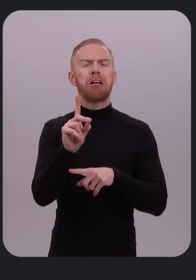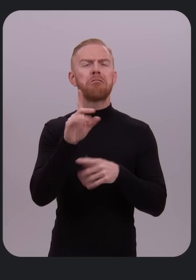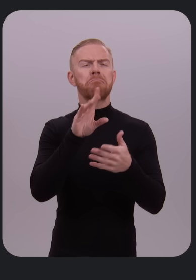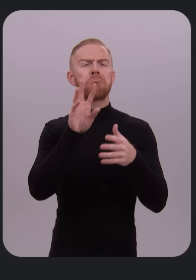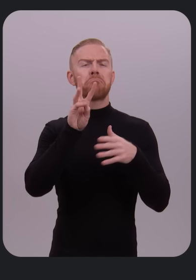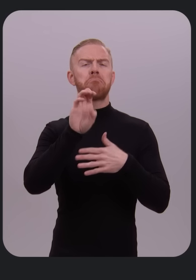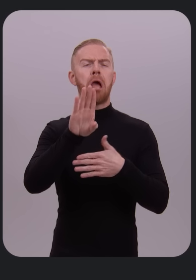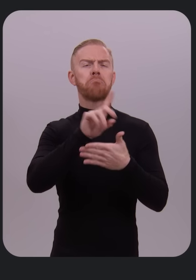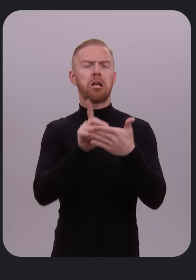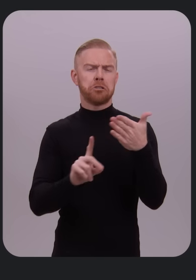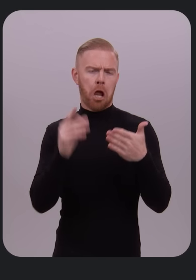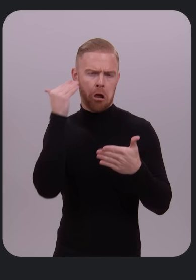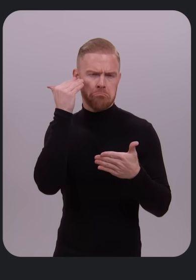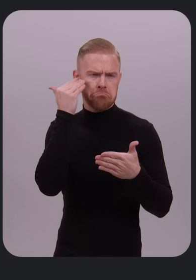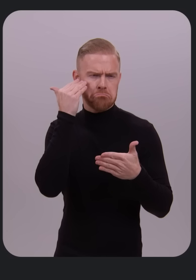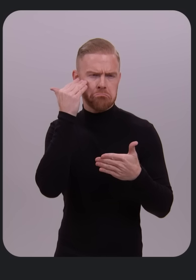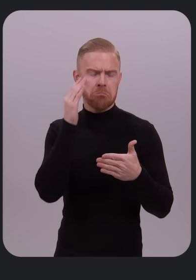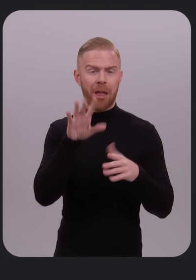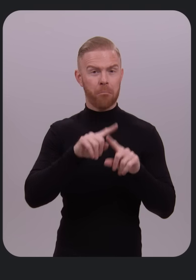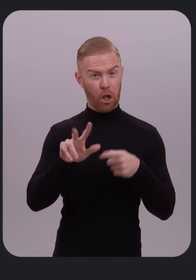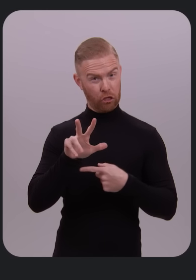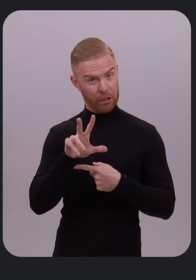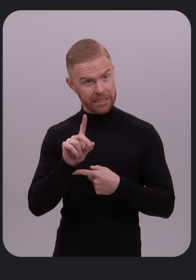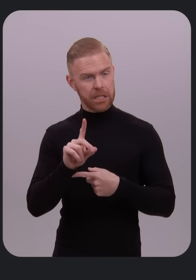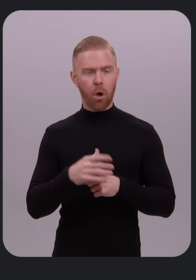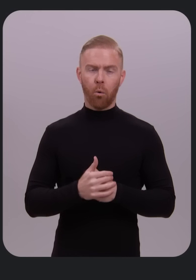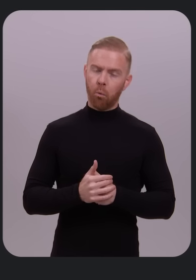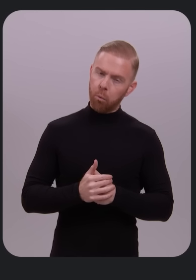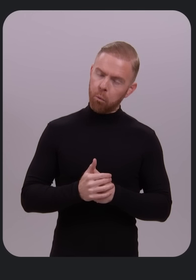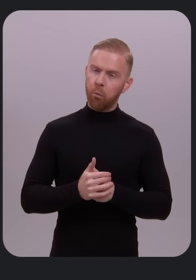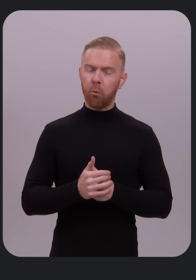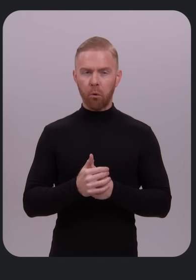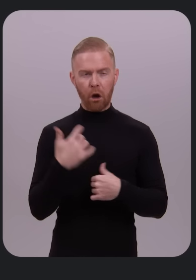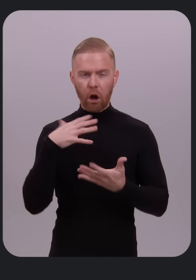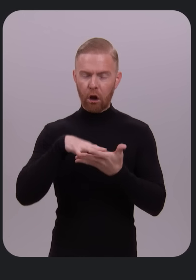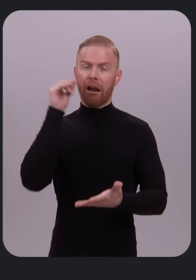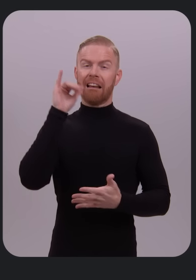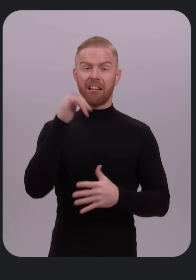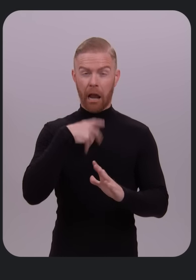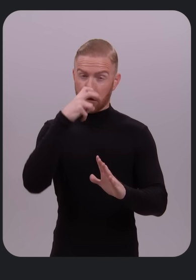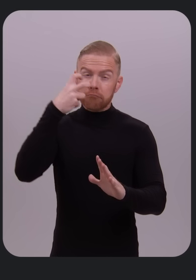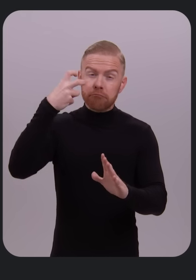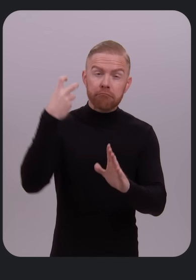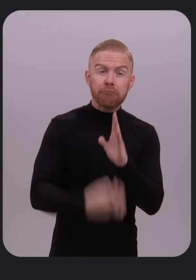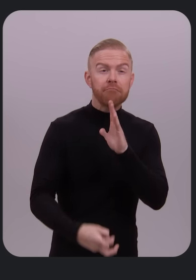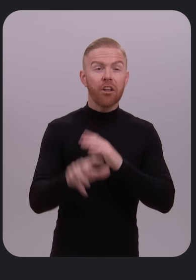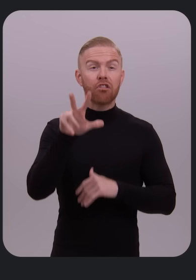but I wanted to make it 3D. And I learned that jumping into 3D isn't easy.